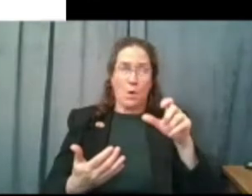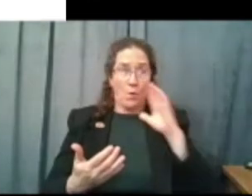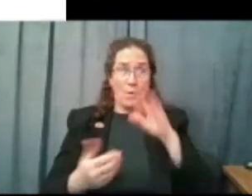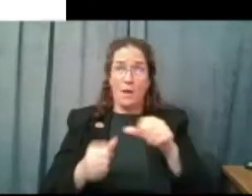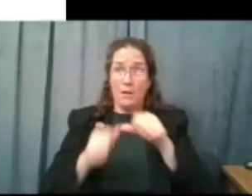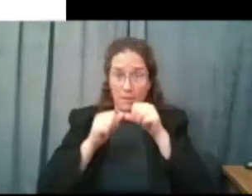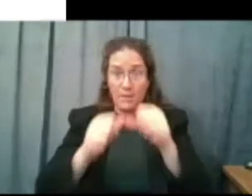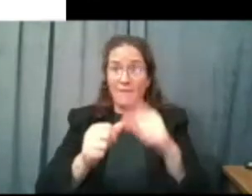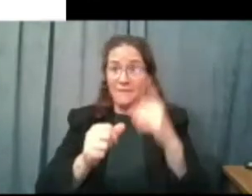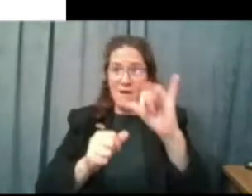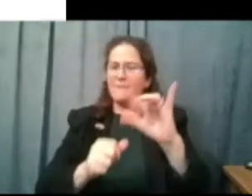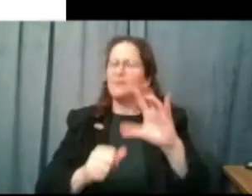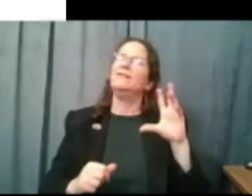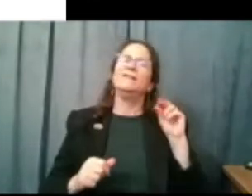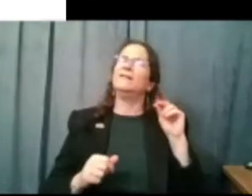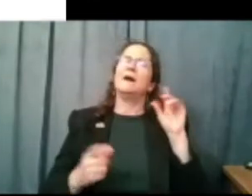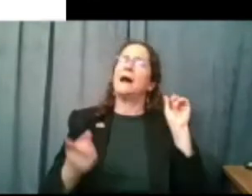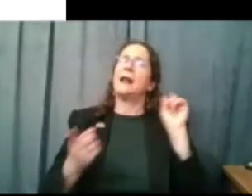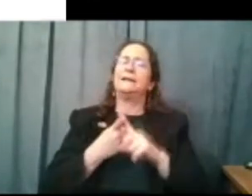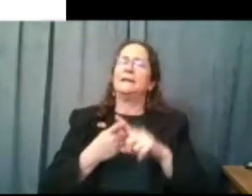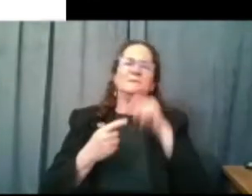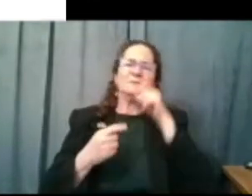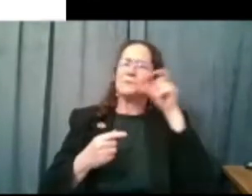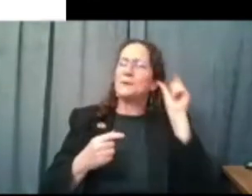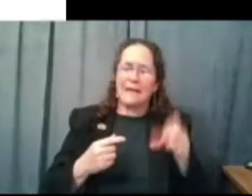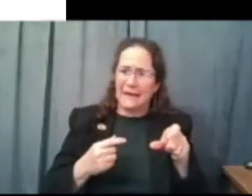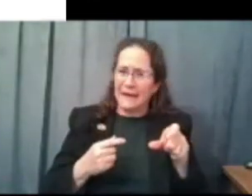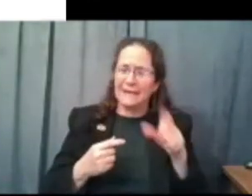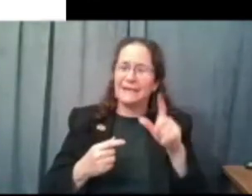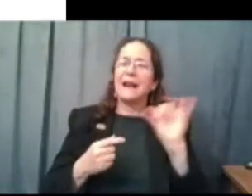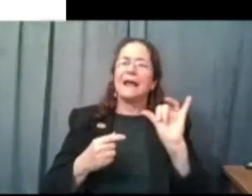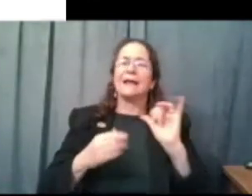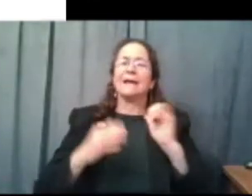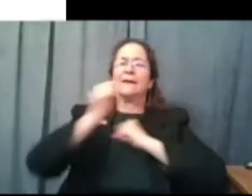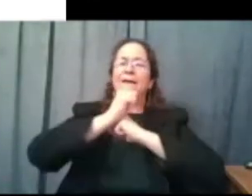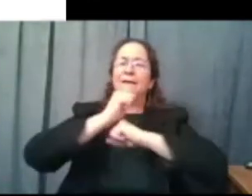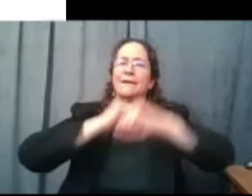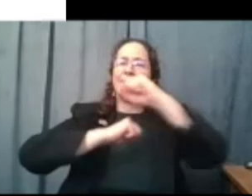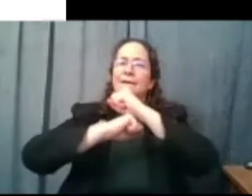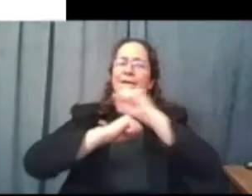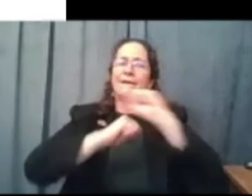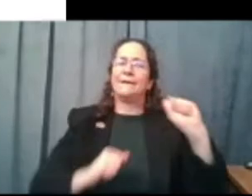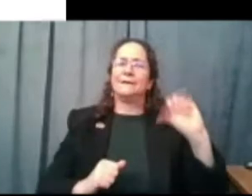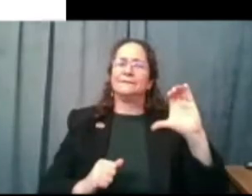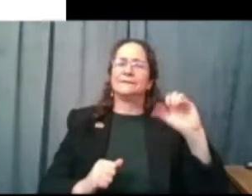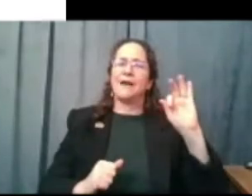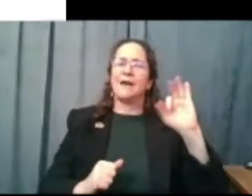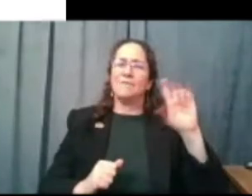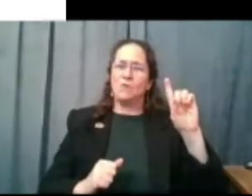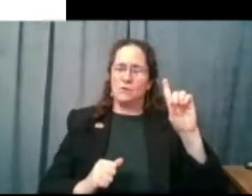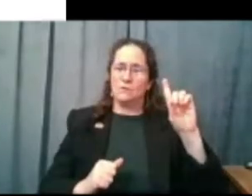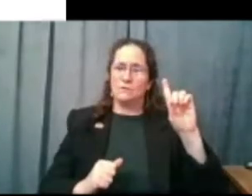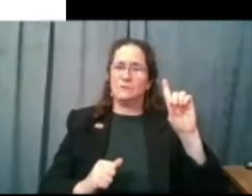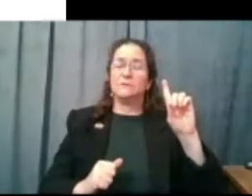I want to bring that up because there might be students watching this presentation, and we want them to feel like checklists aren't just for adults.